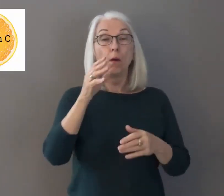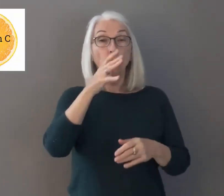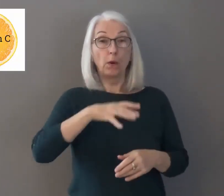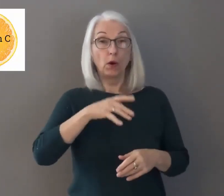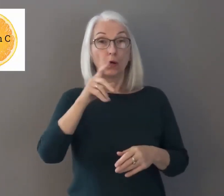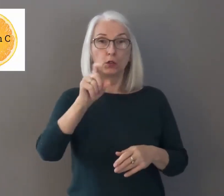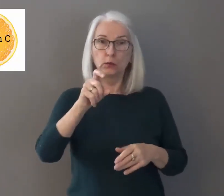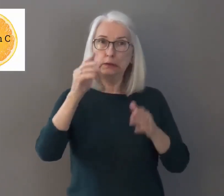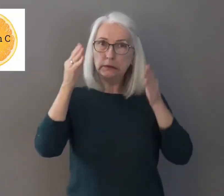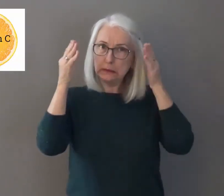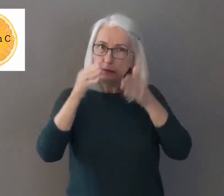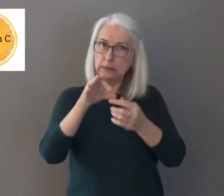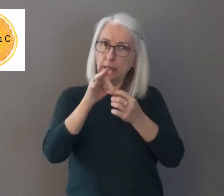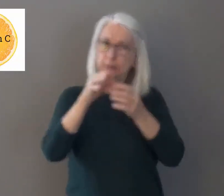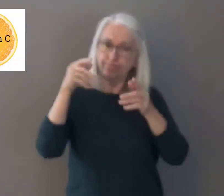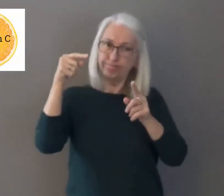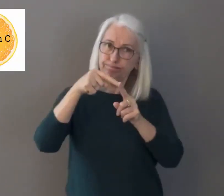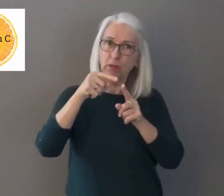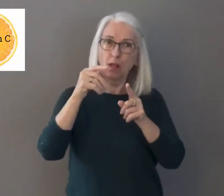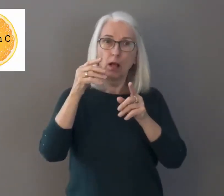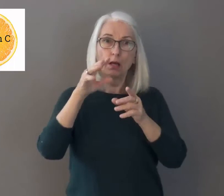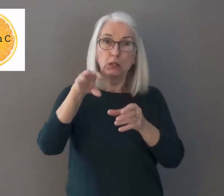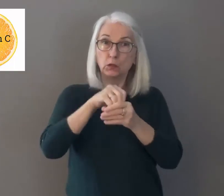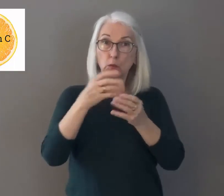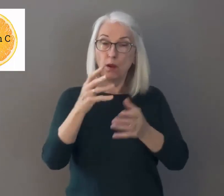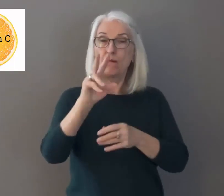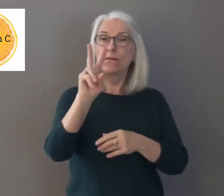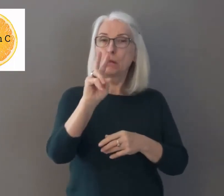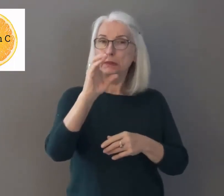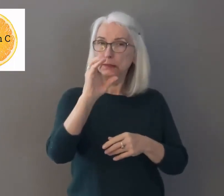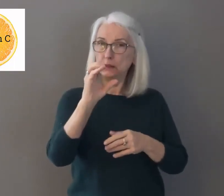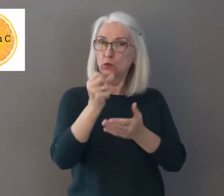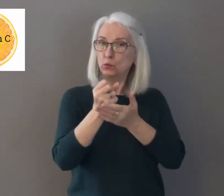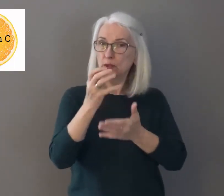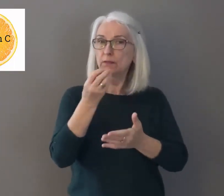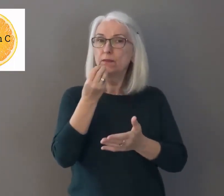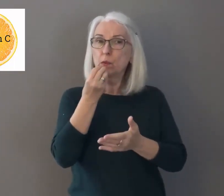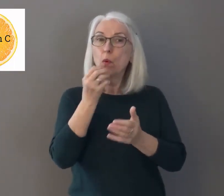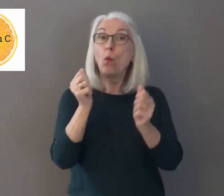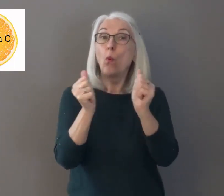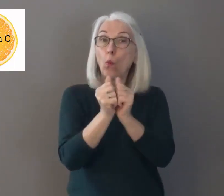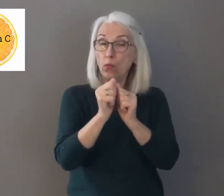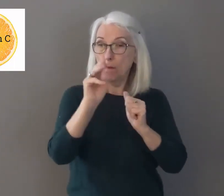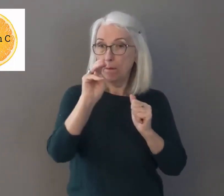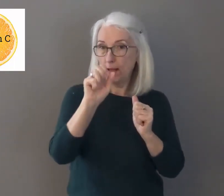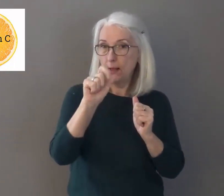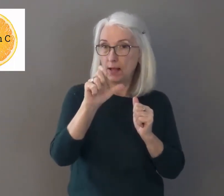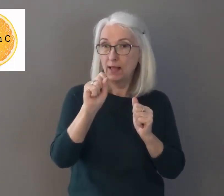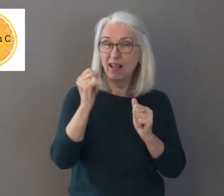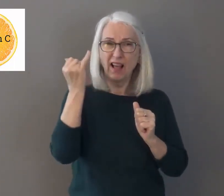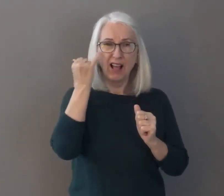Women should pay special attention to including vitamin C-rich foods with meals.